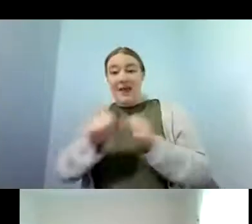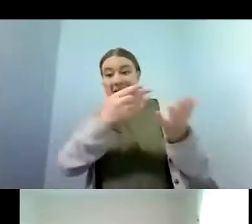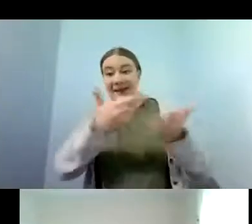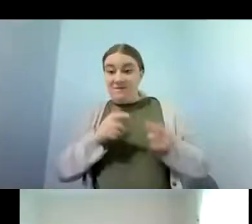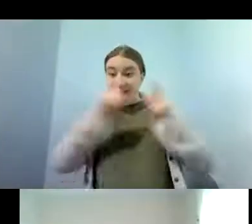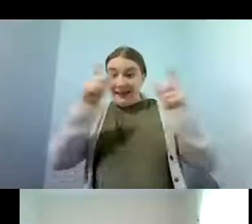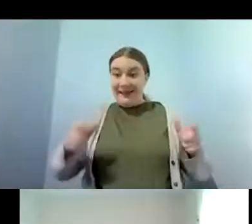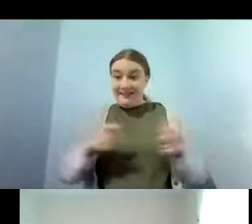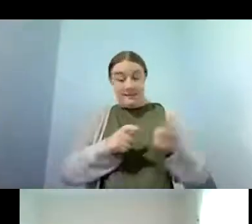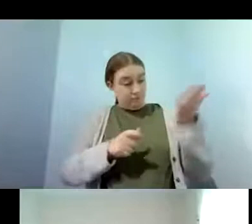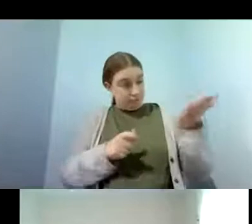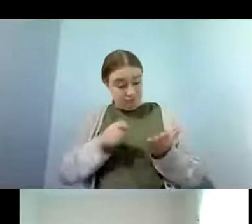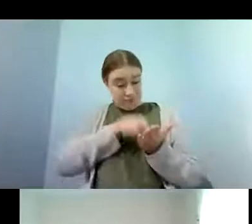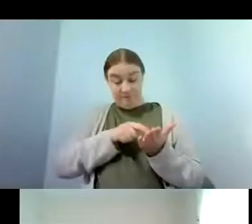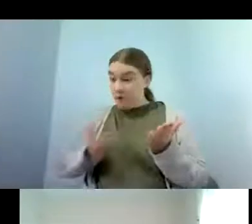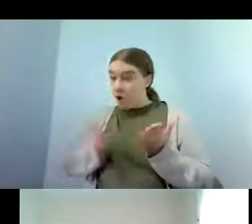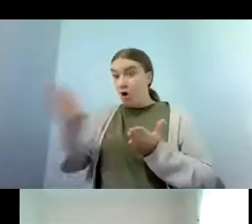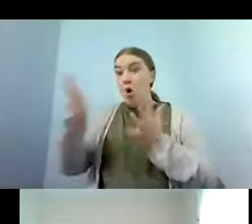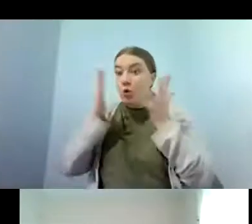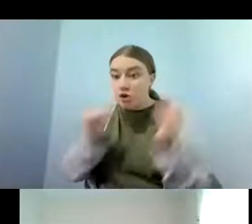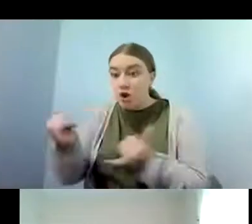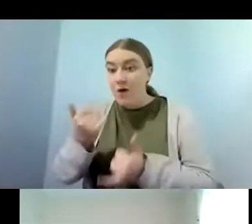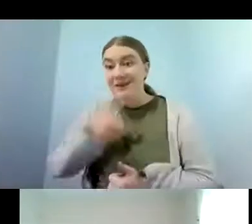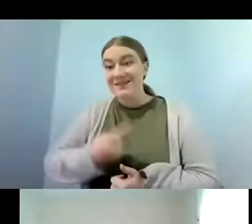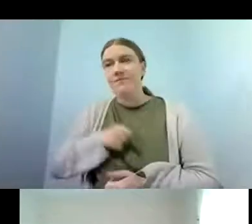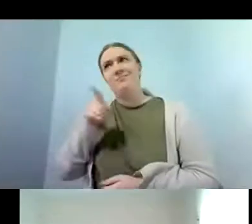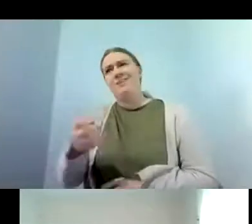out and survey on your own time and that's just a really lovely one to get involved with